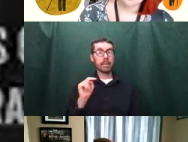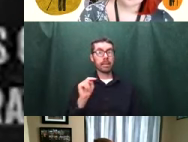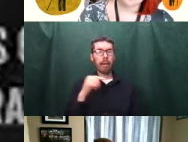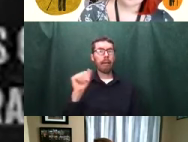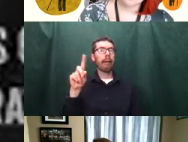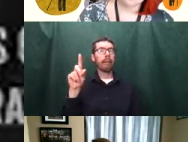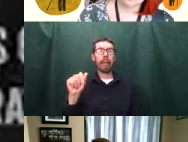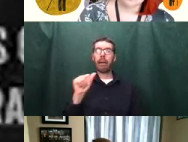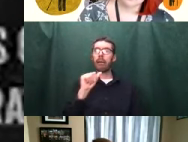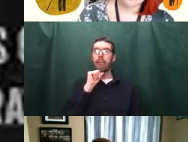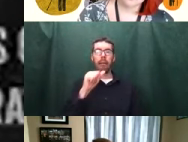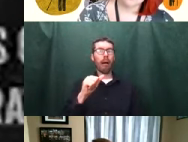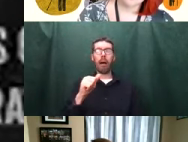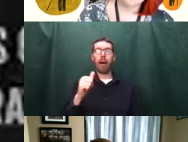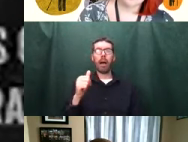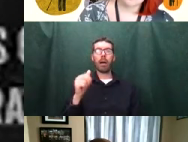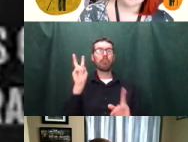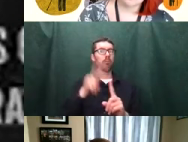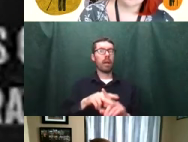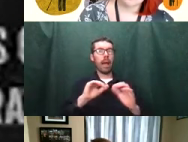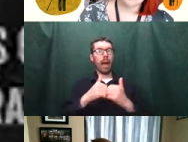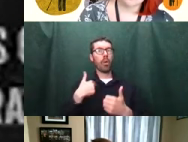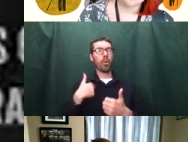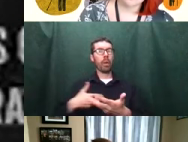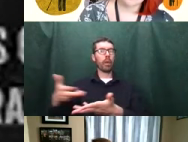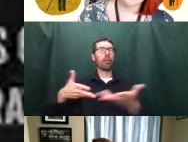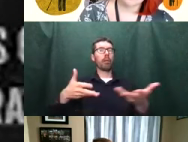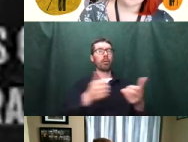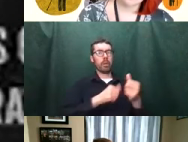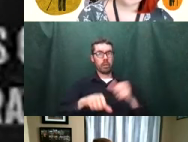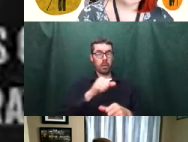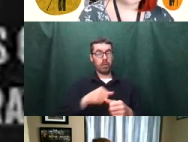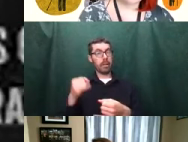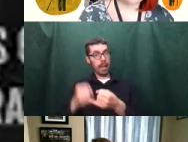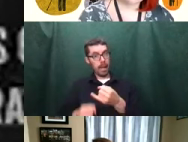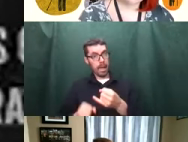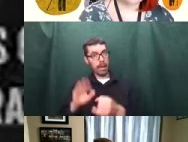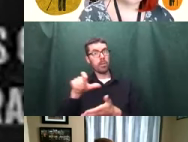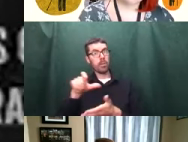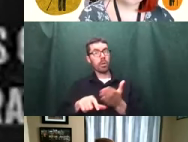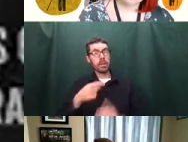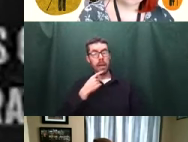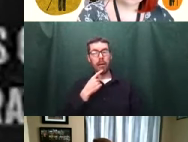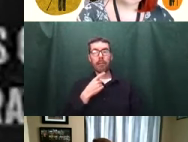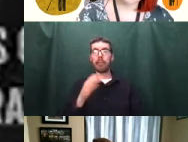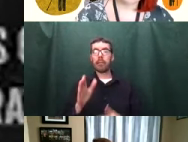how we treat each other and in the end, the article says no matter how I carry myself